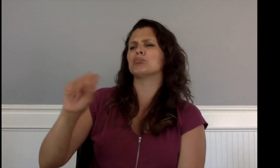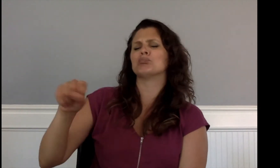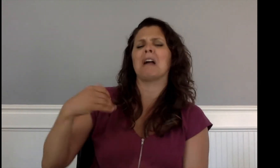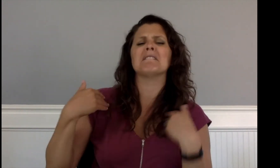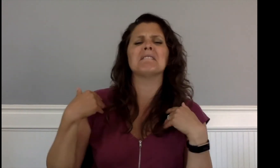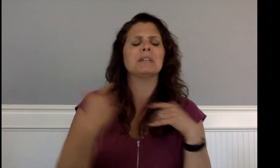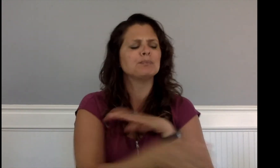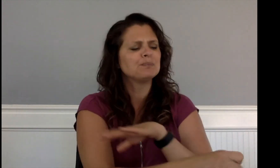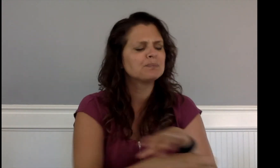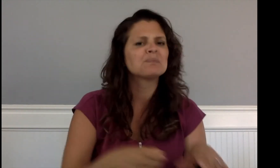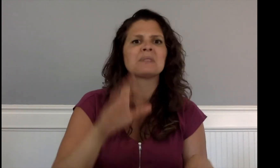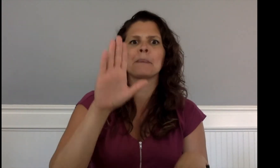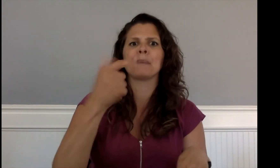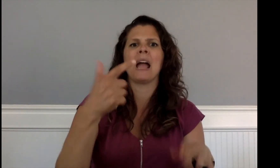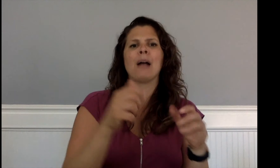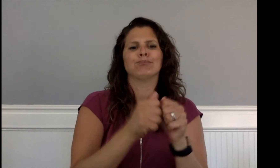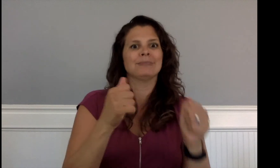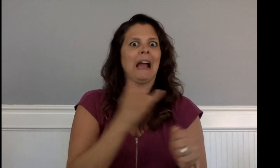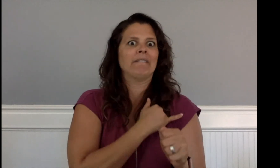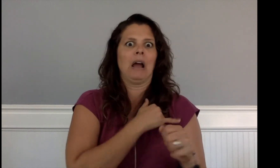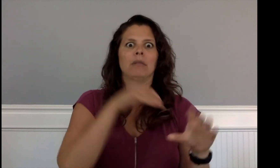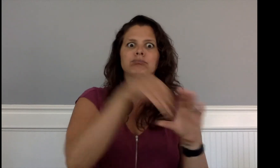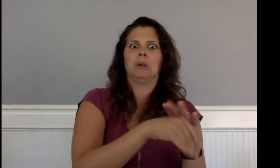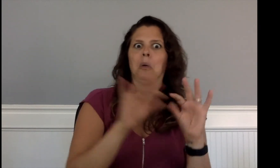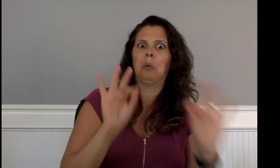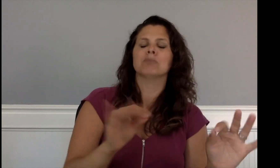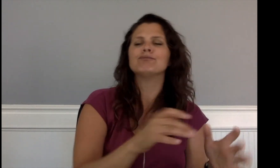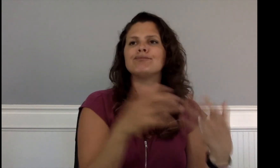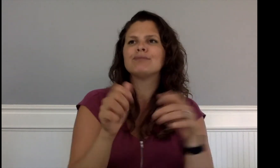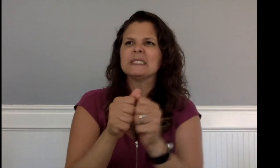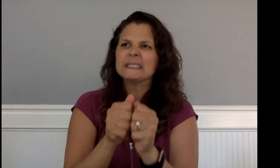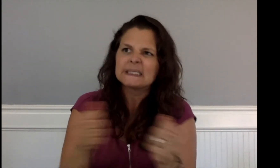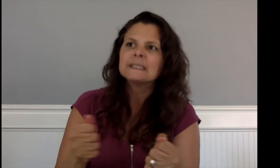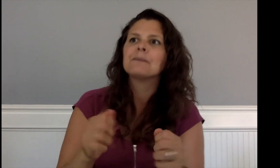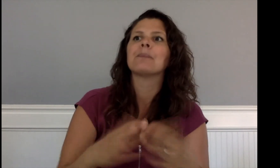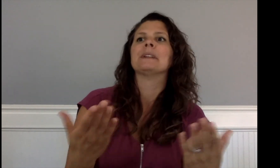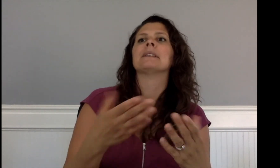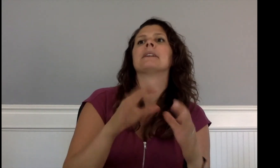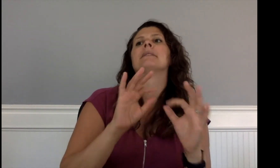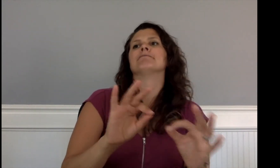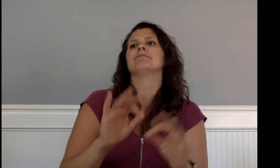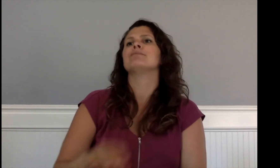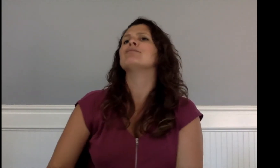Charlie opened the bag of chips Yvette had packed.